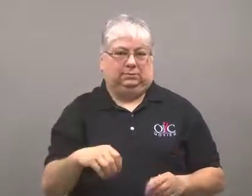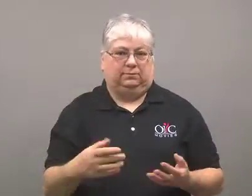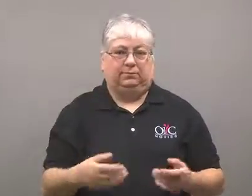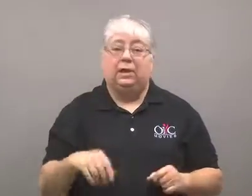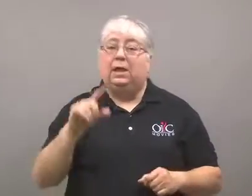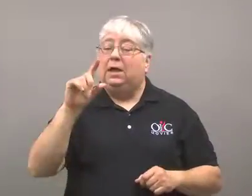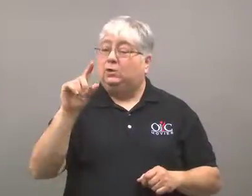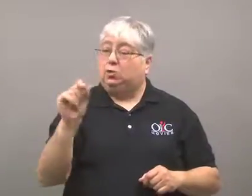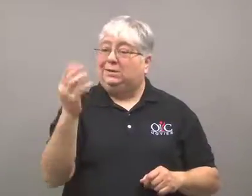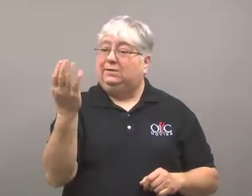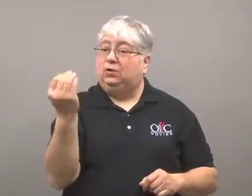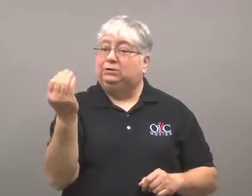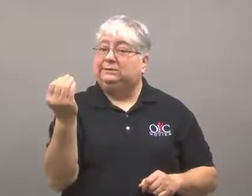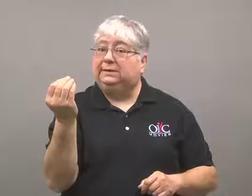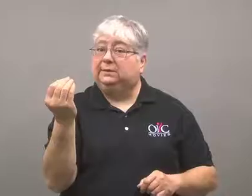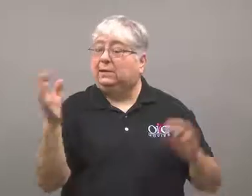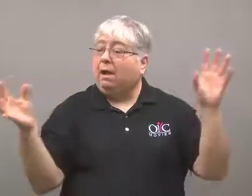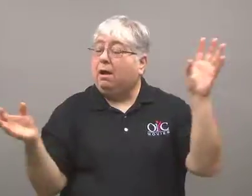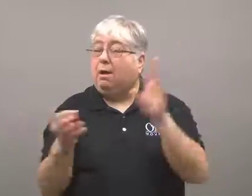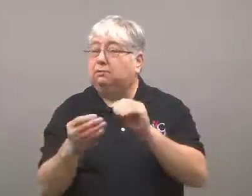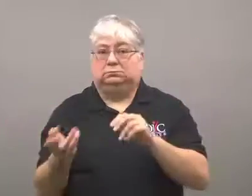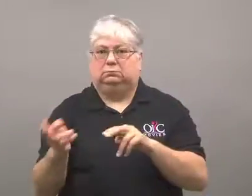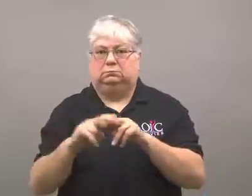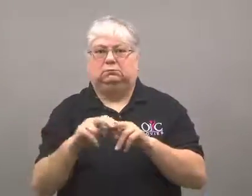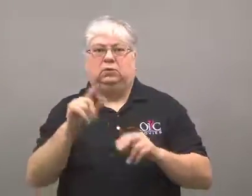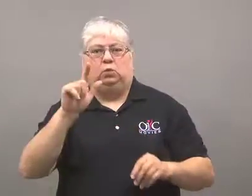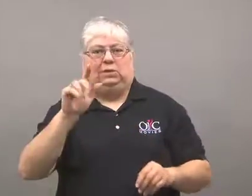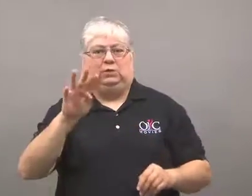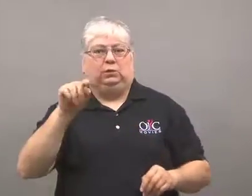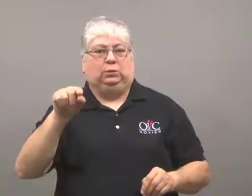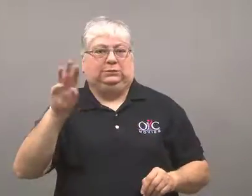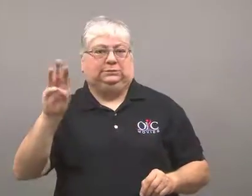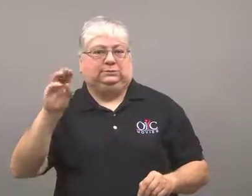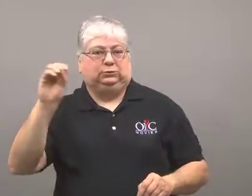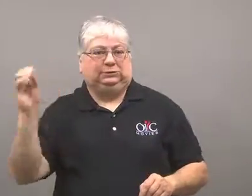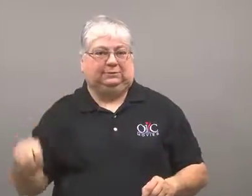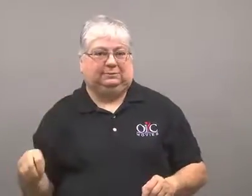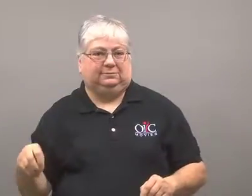That increased to 24.6% in 2014.